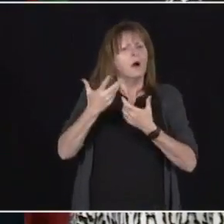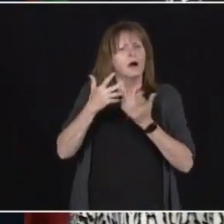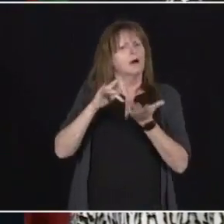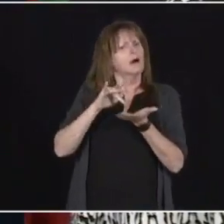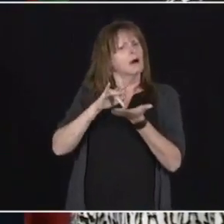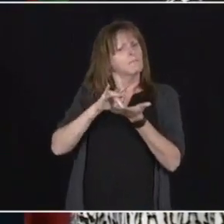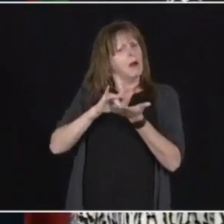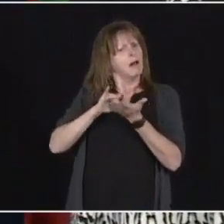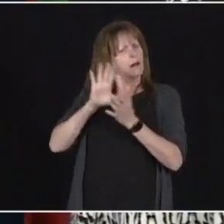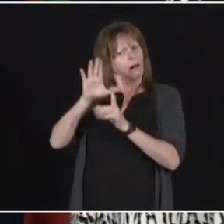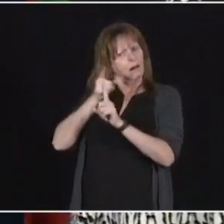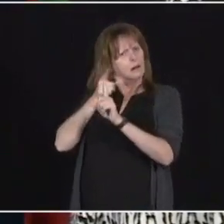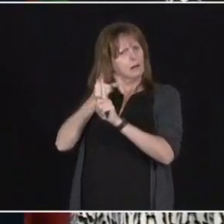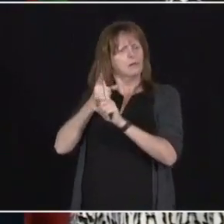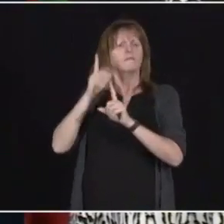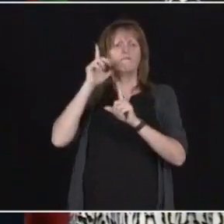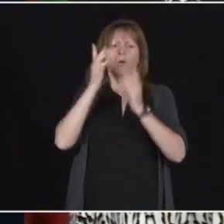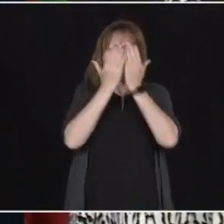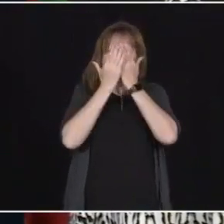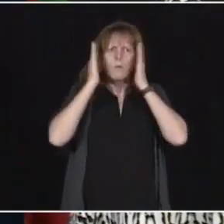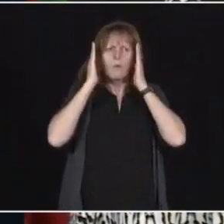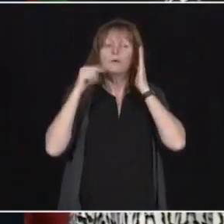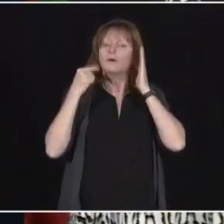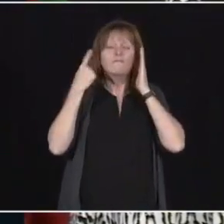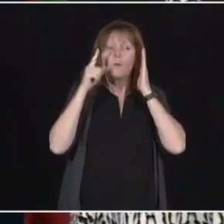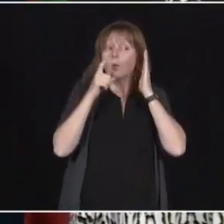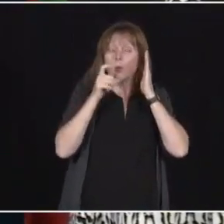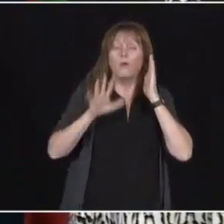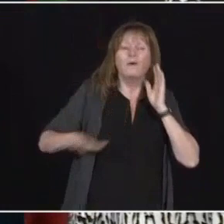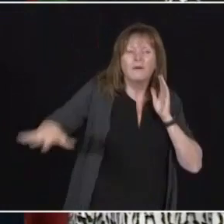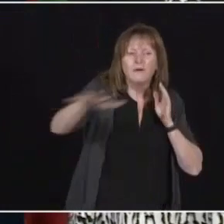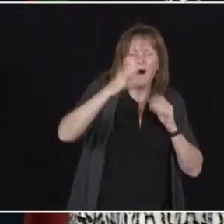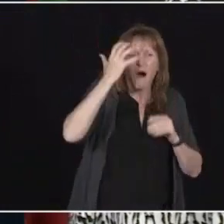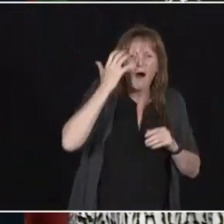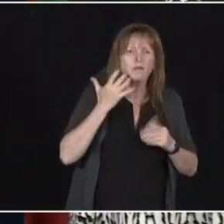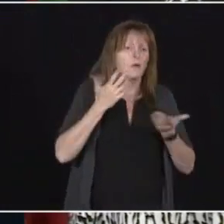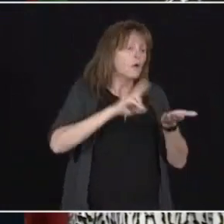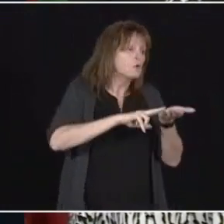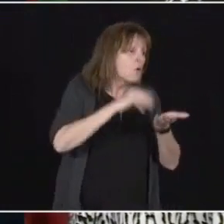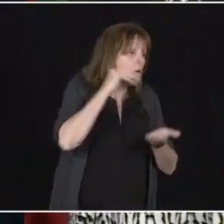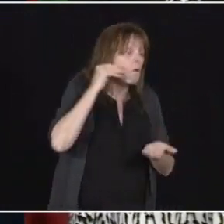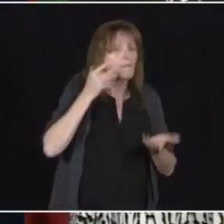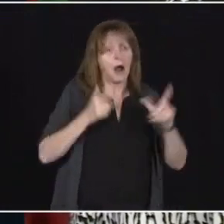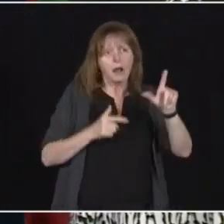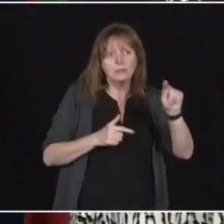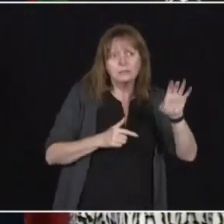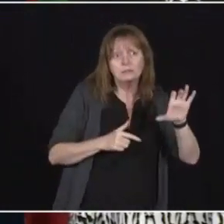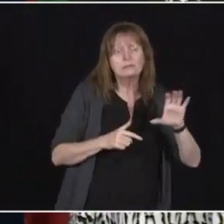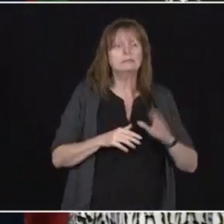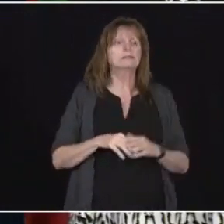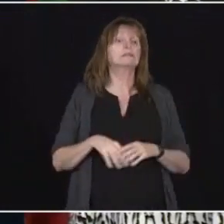medical grade face shields, which will be supplied to regional hospitals and long-term care facilities. As we restart our economy, our government